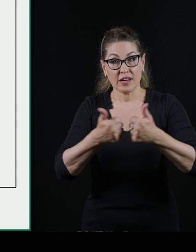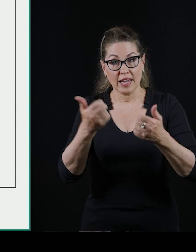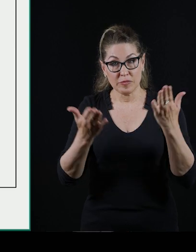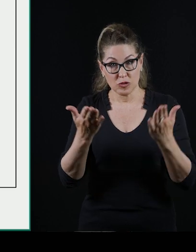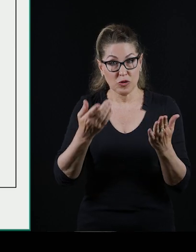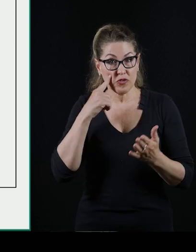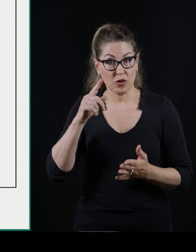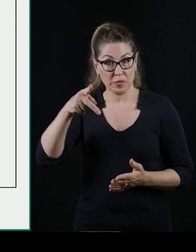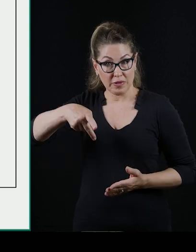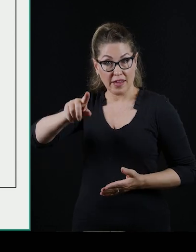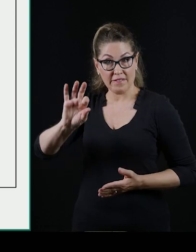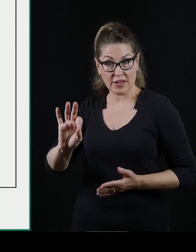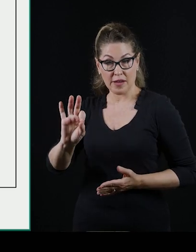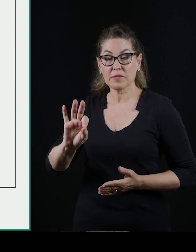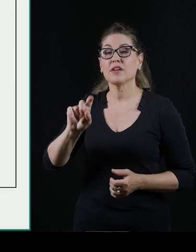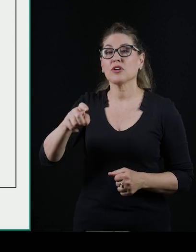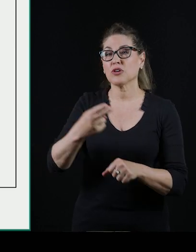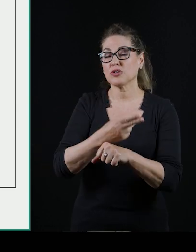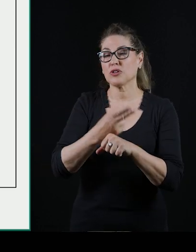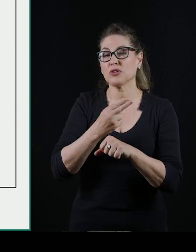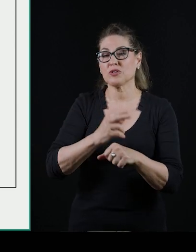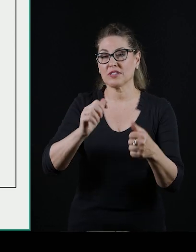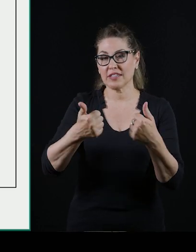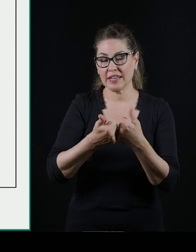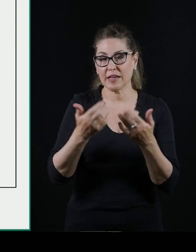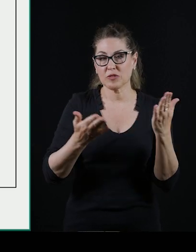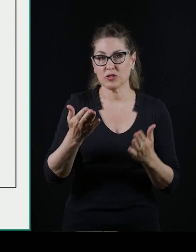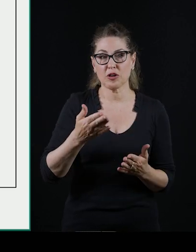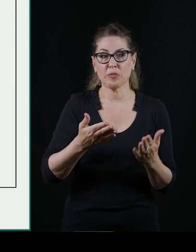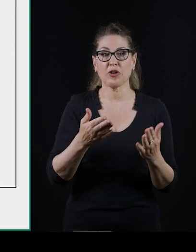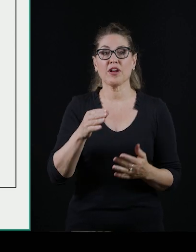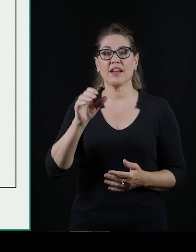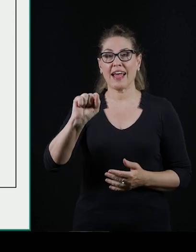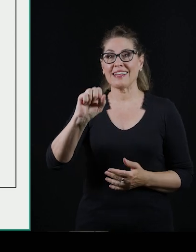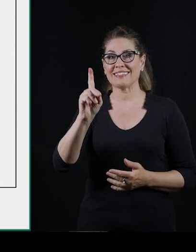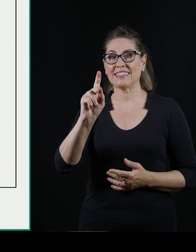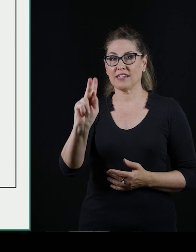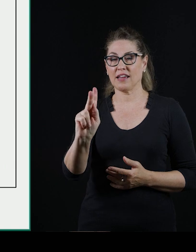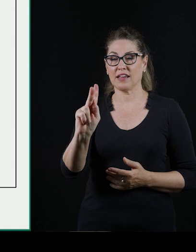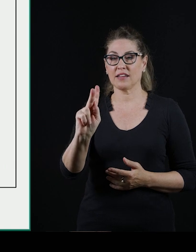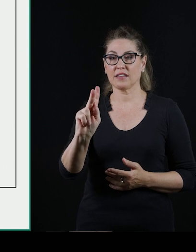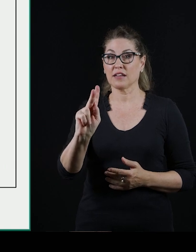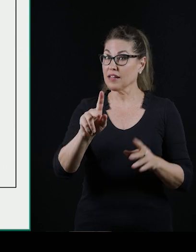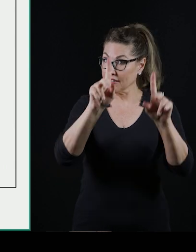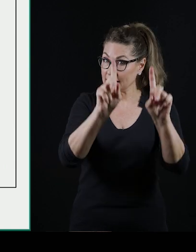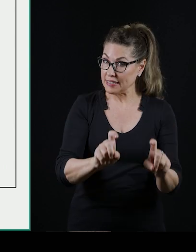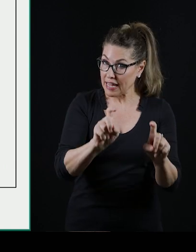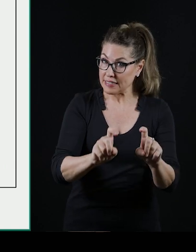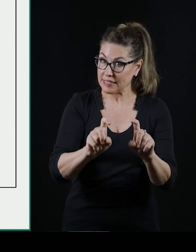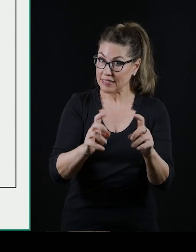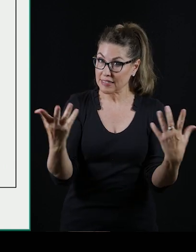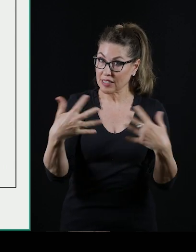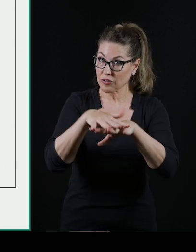To run a game server on PlayFab, you'll need to use the game server SDK. And in order to test the integration,